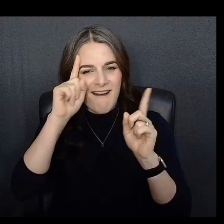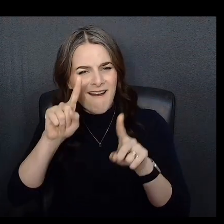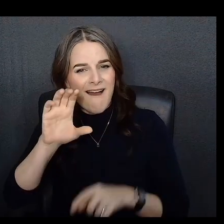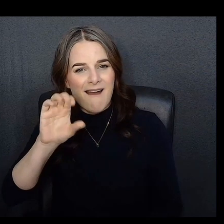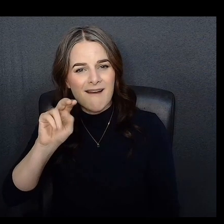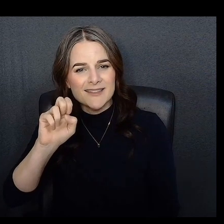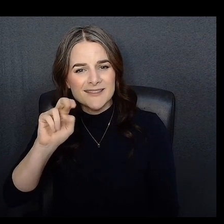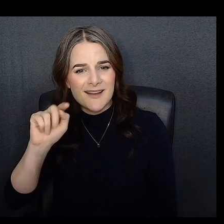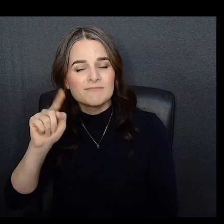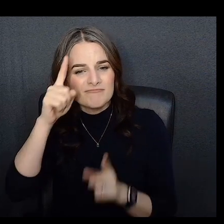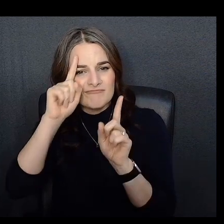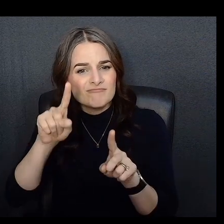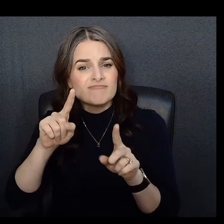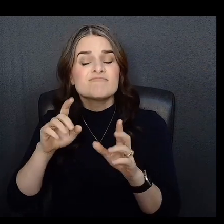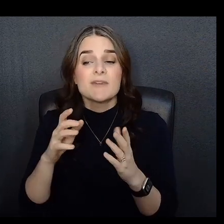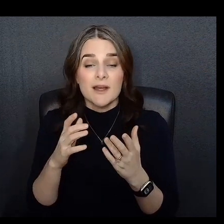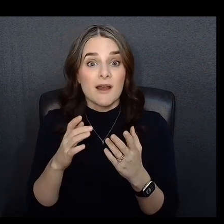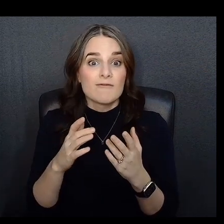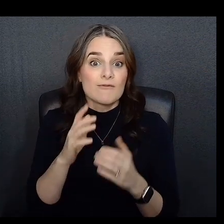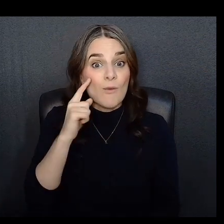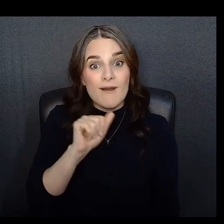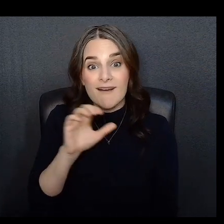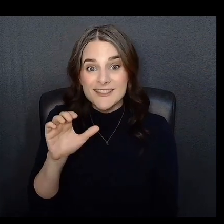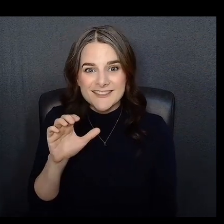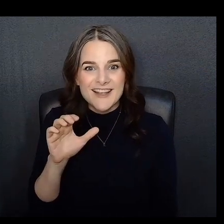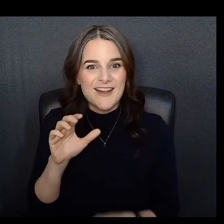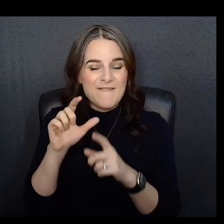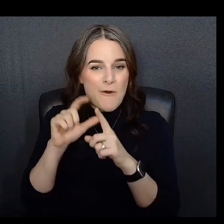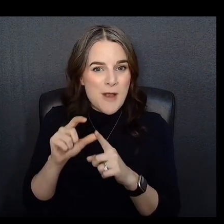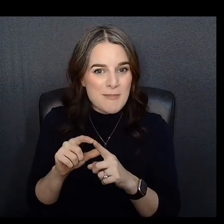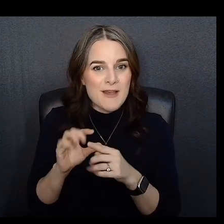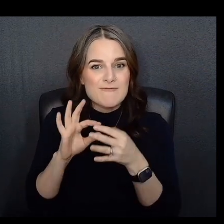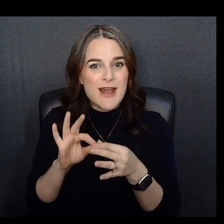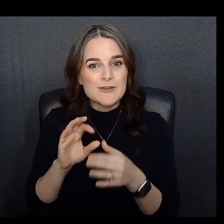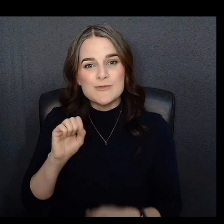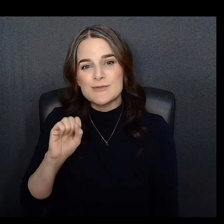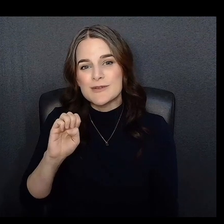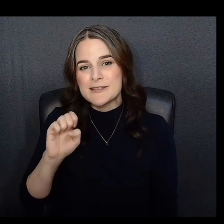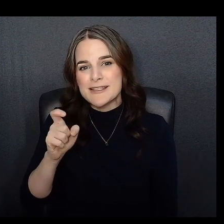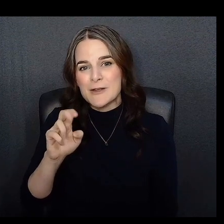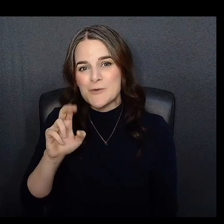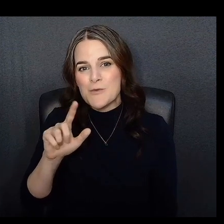with a focus on AAC Vocabulary Access for Sexual Health. I'm Hali Strickler.